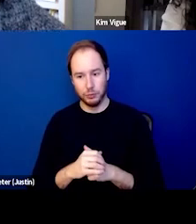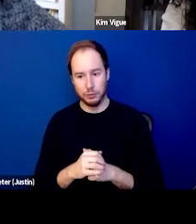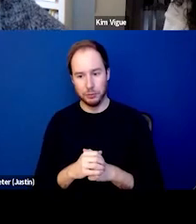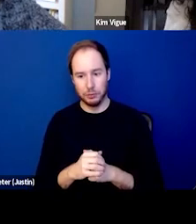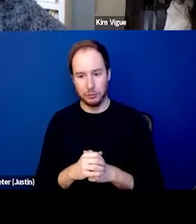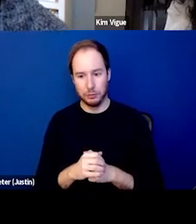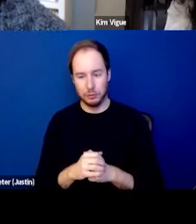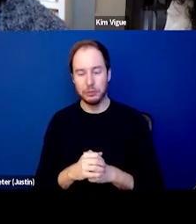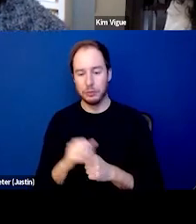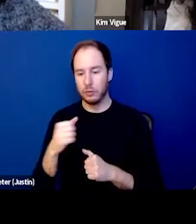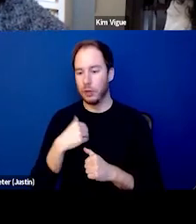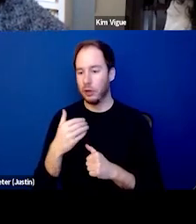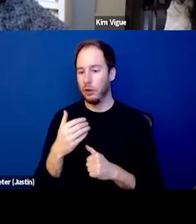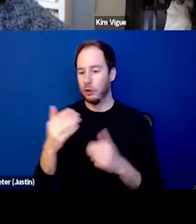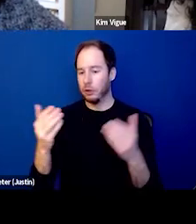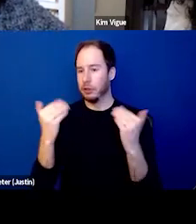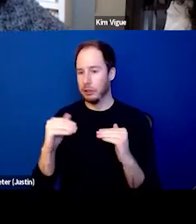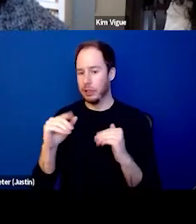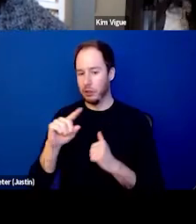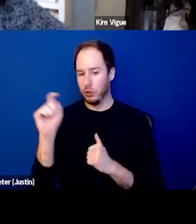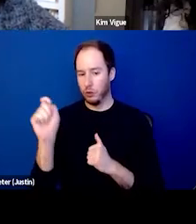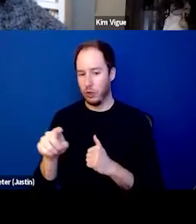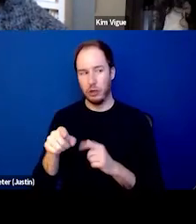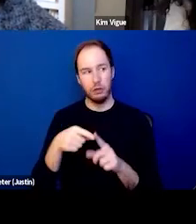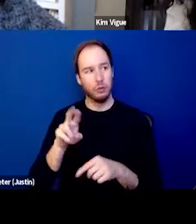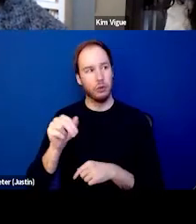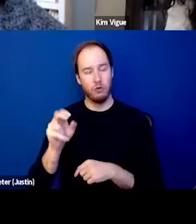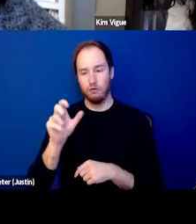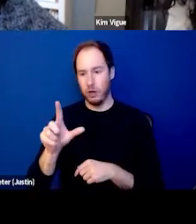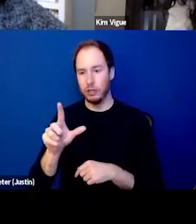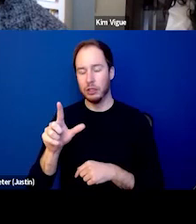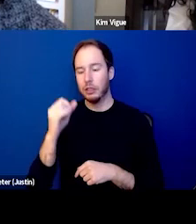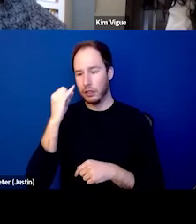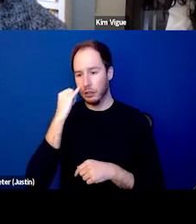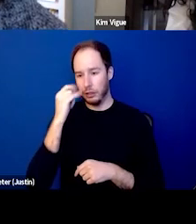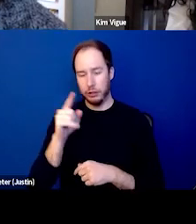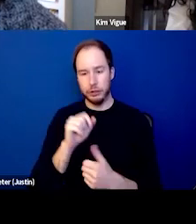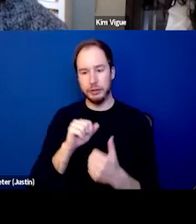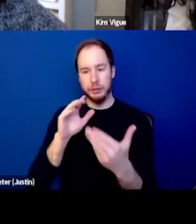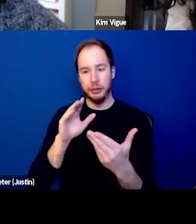Yeah, so here's another question that we got from Rachel. "What if you are encountering a native individual